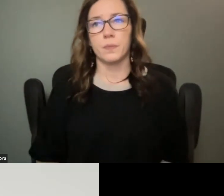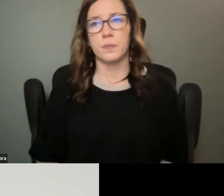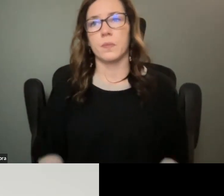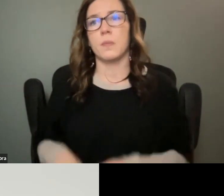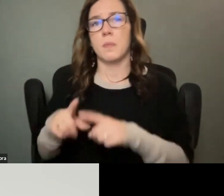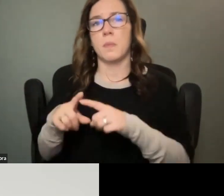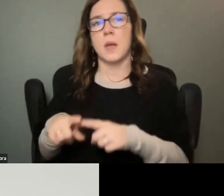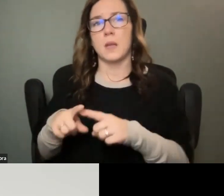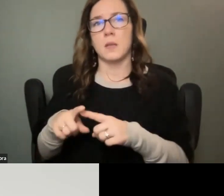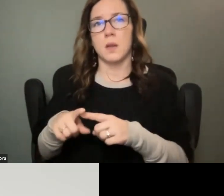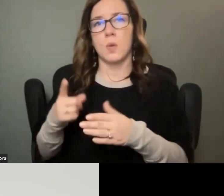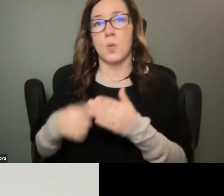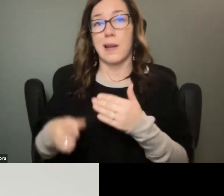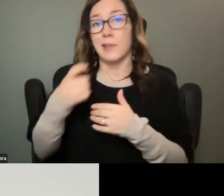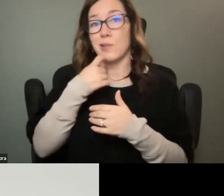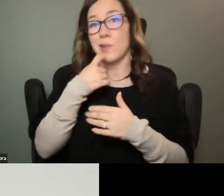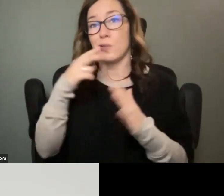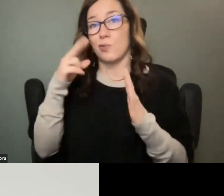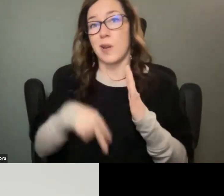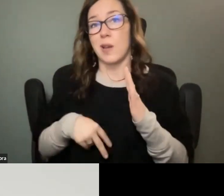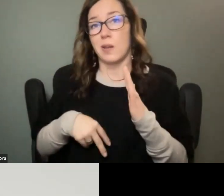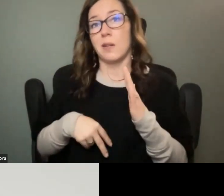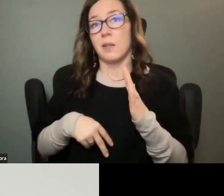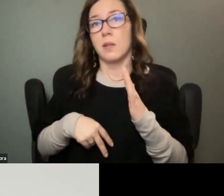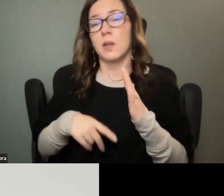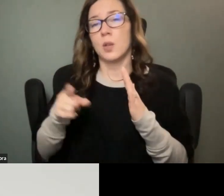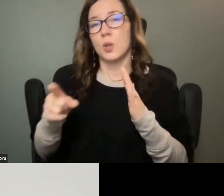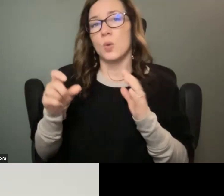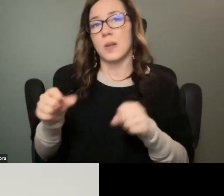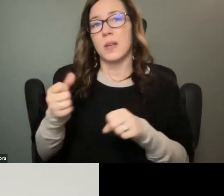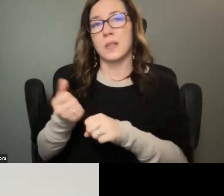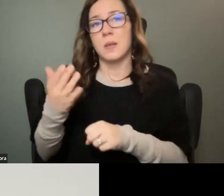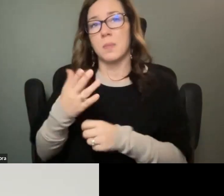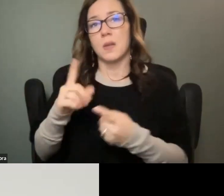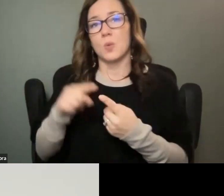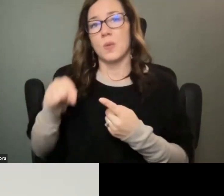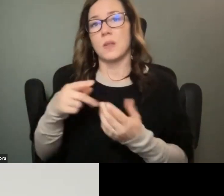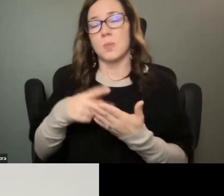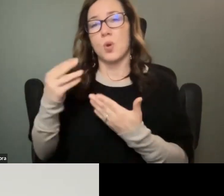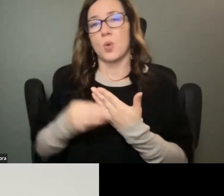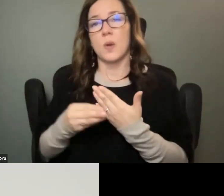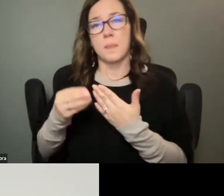what I have just read you can submit to